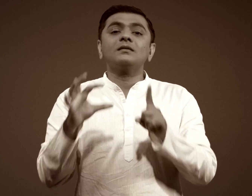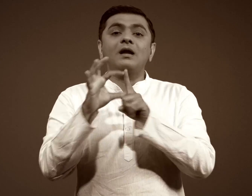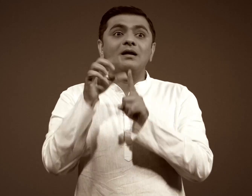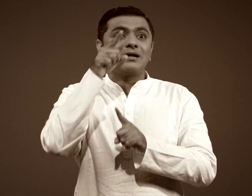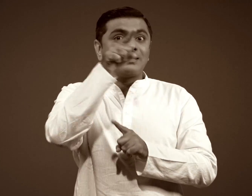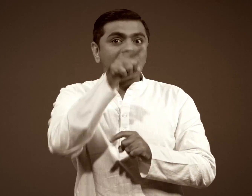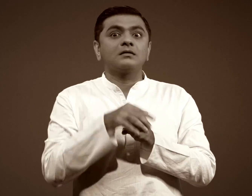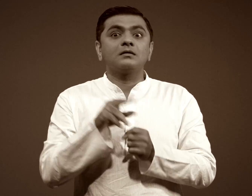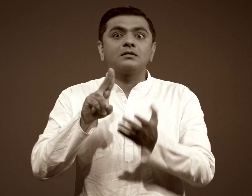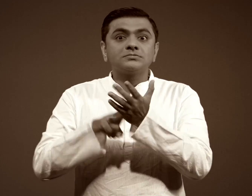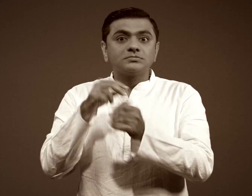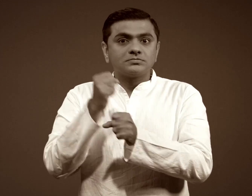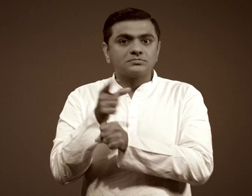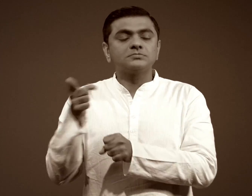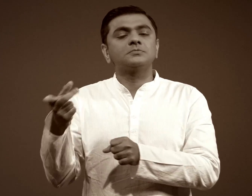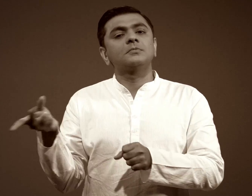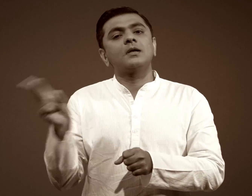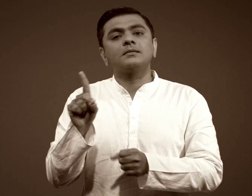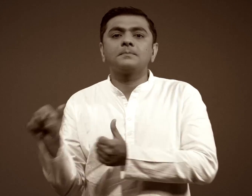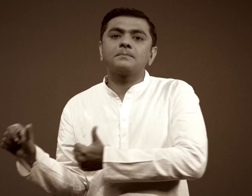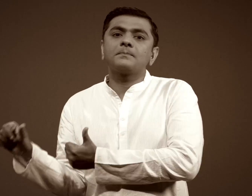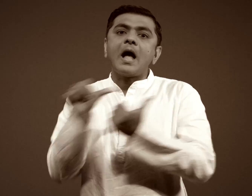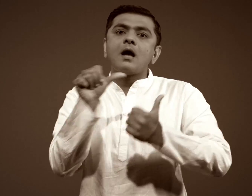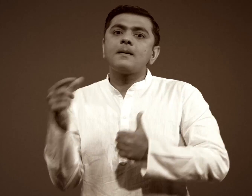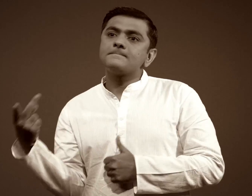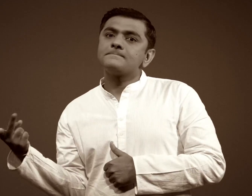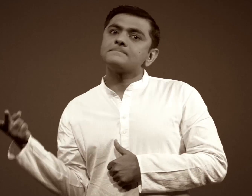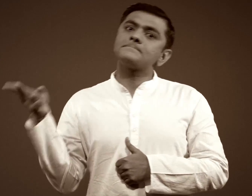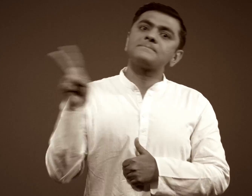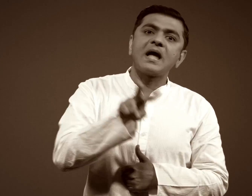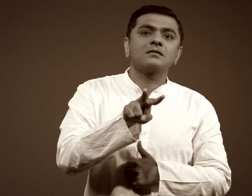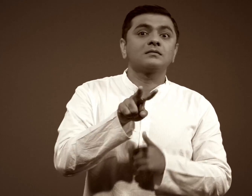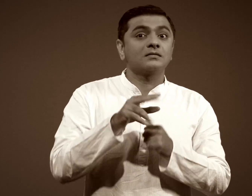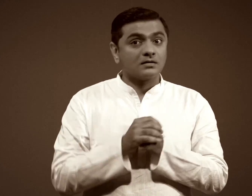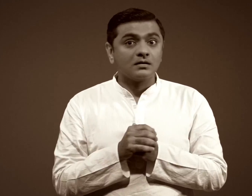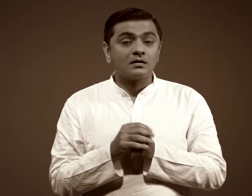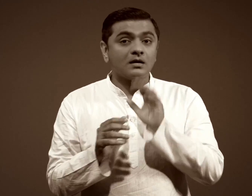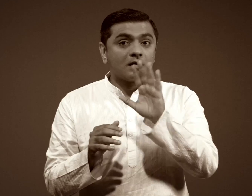in Delhi, Godse returned to Delhi.